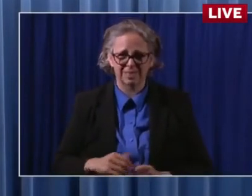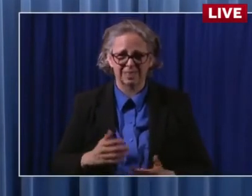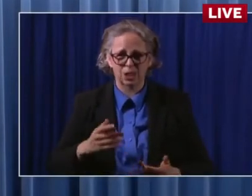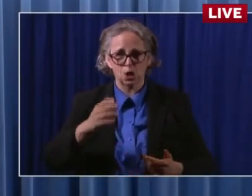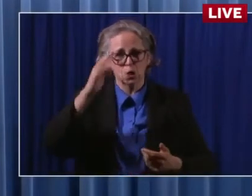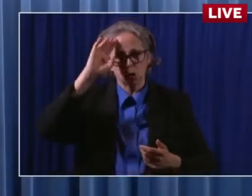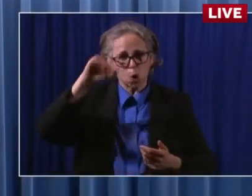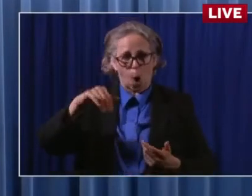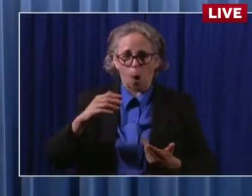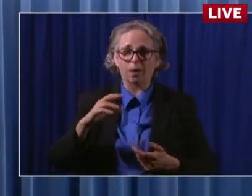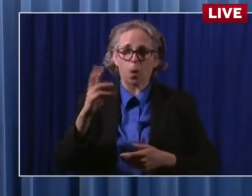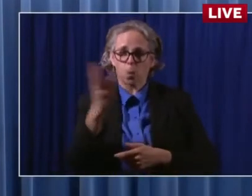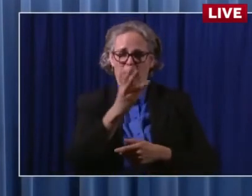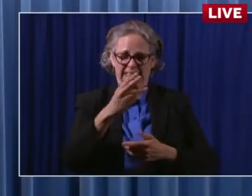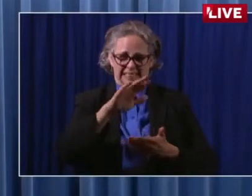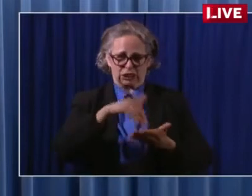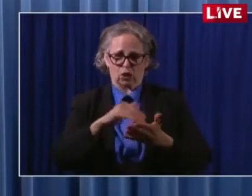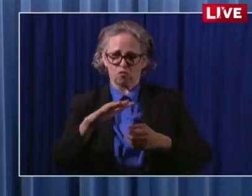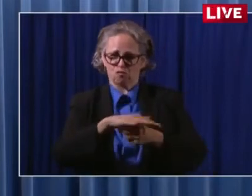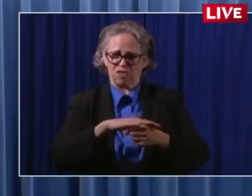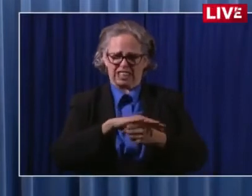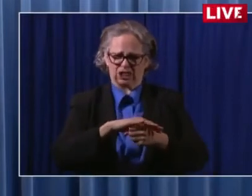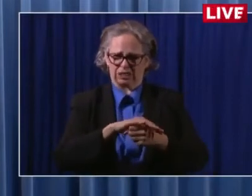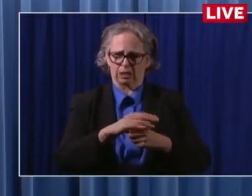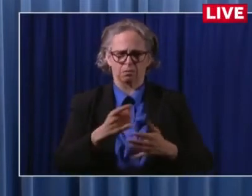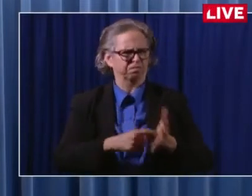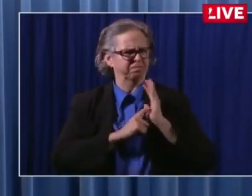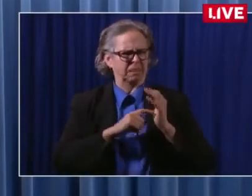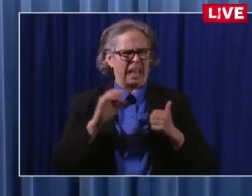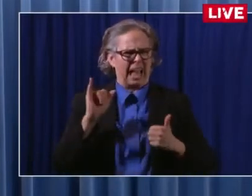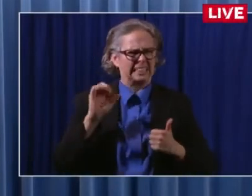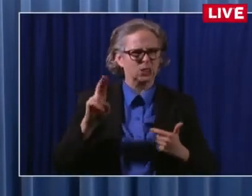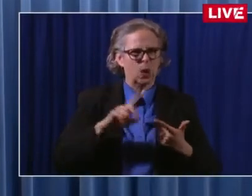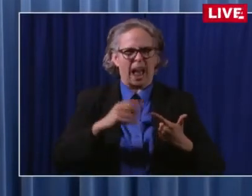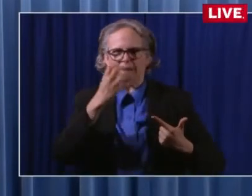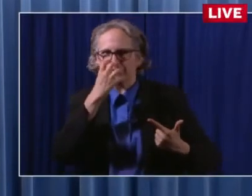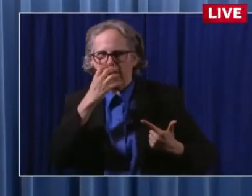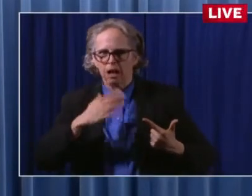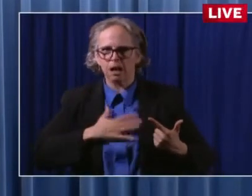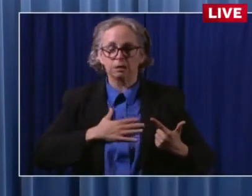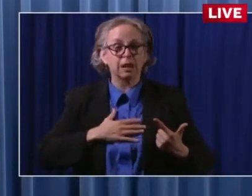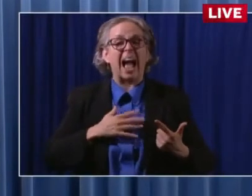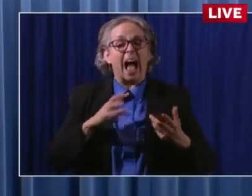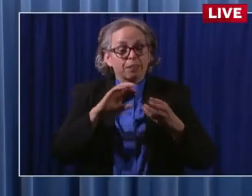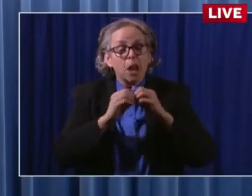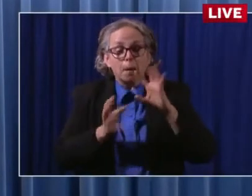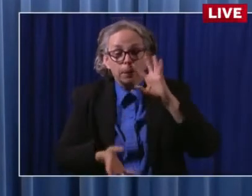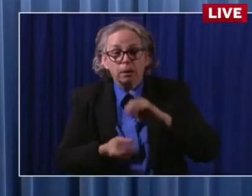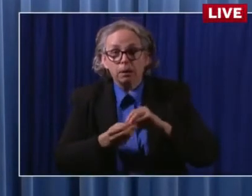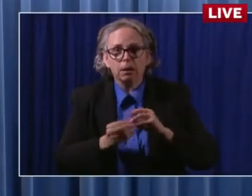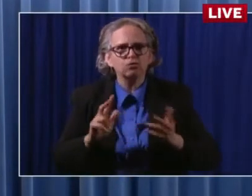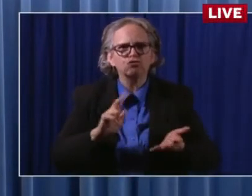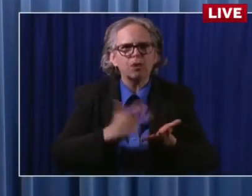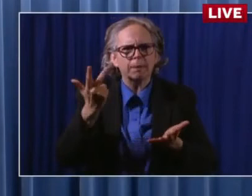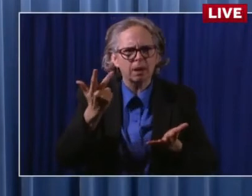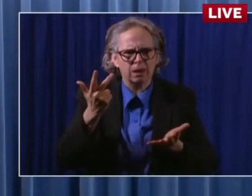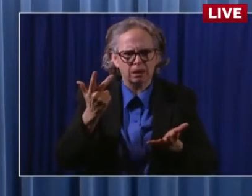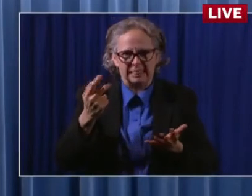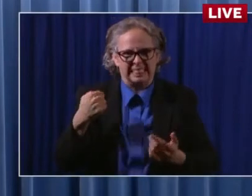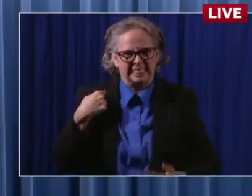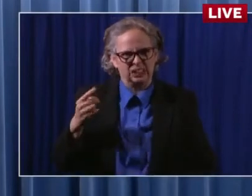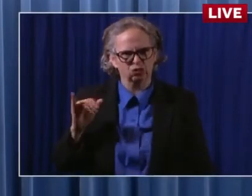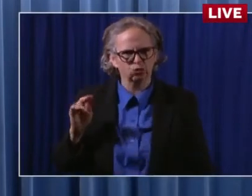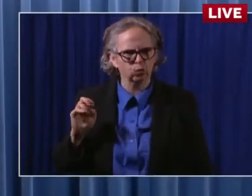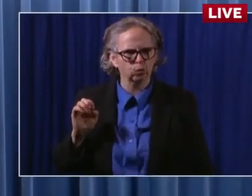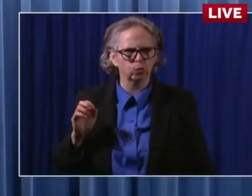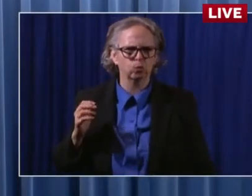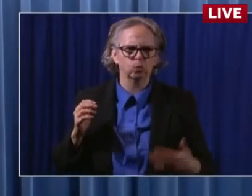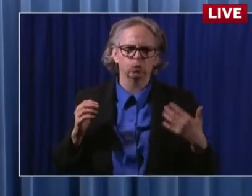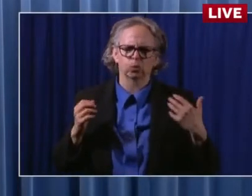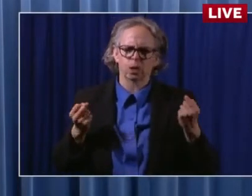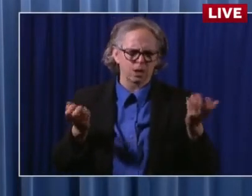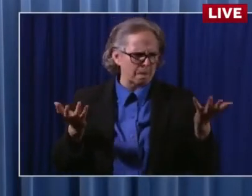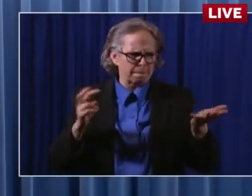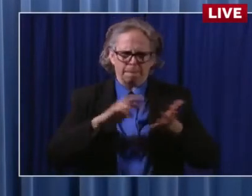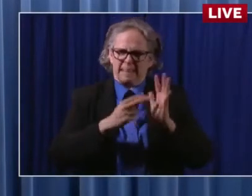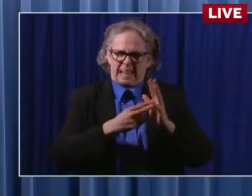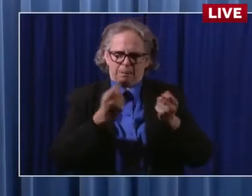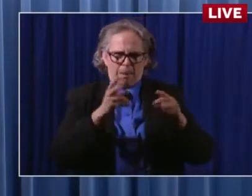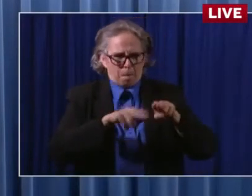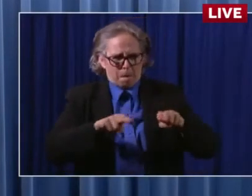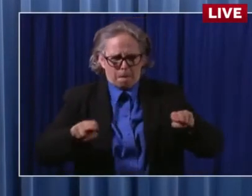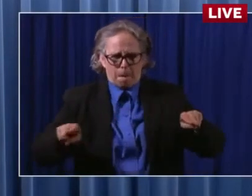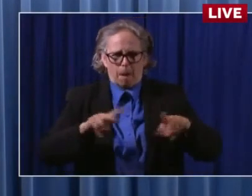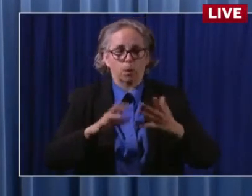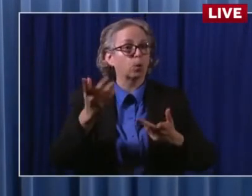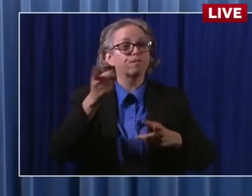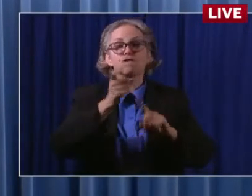A NUMBER OF COVID-19 POSITIVE PATIENTS IN THE WEST INTRO REGION’S HOSPITAL BEDS, ICU’S, ON VILLA LEADERS -- VENTILATORS HAS TRIPLED SINCE THE BEGINNING OF JUNE.